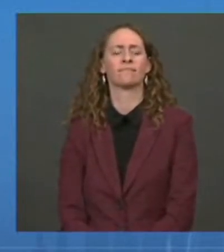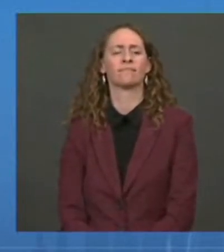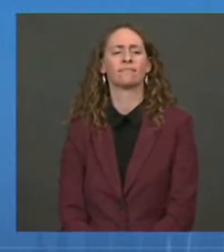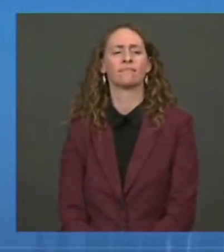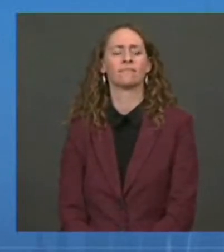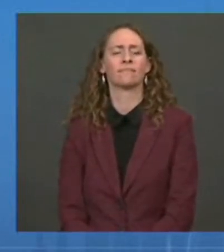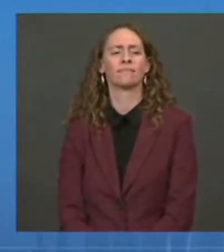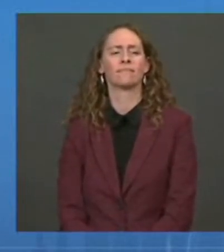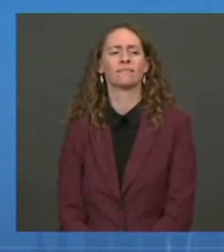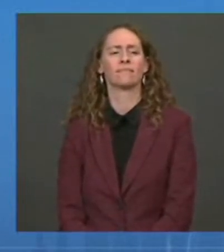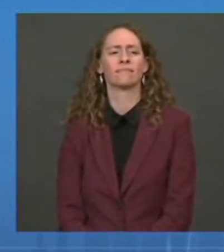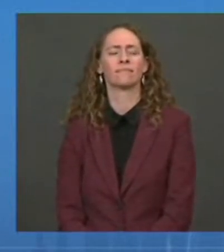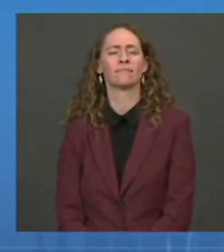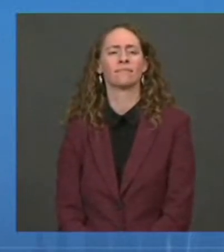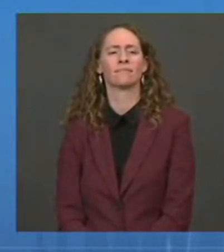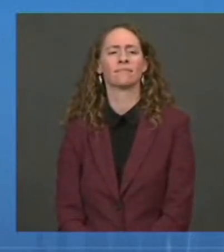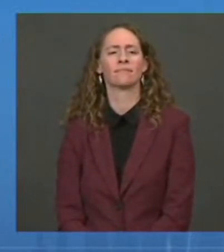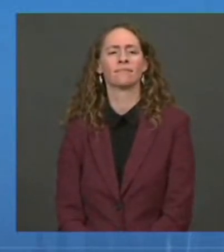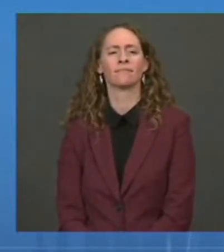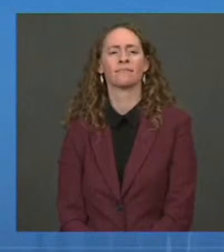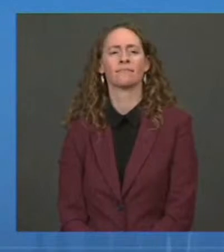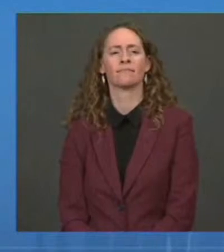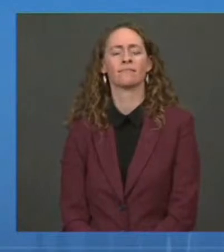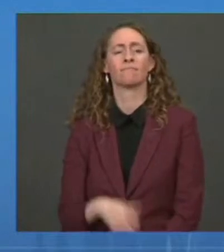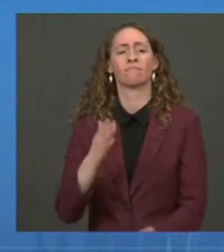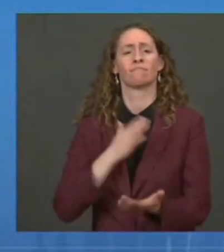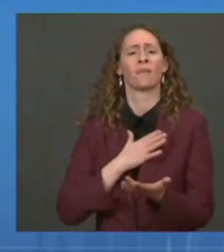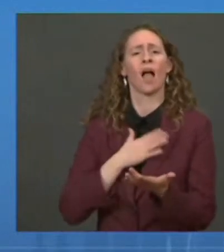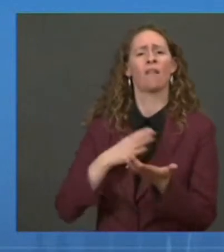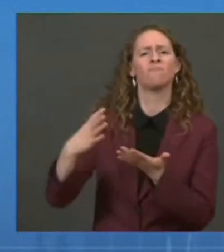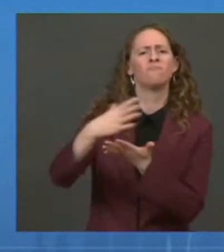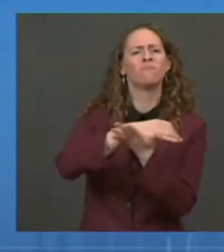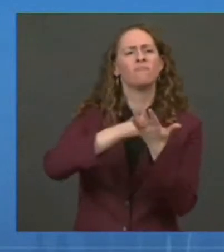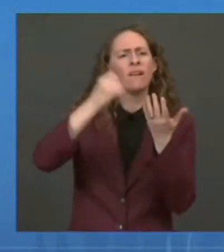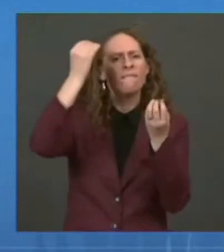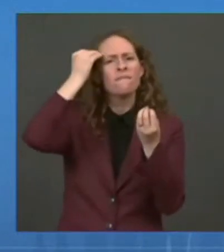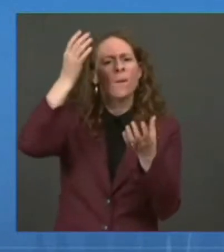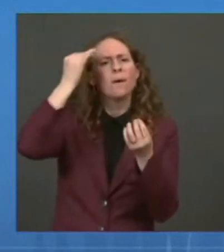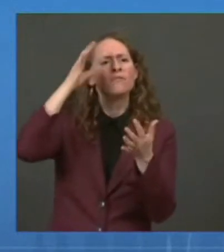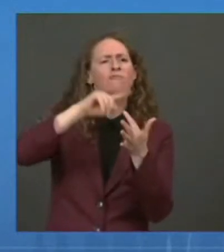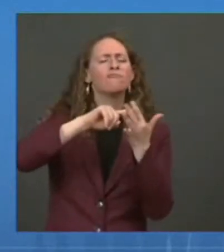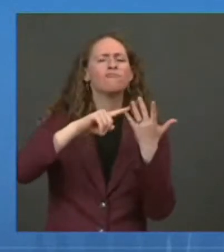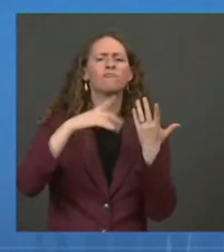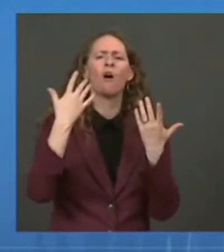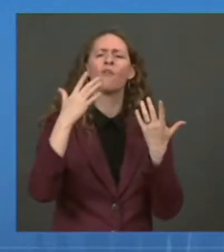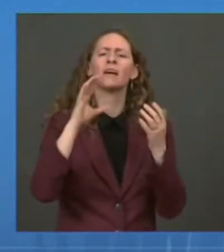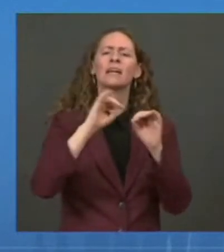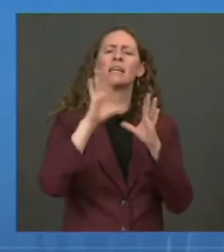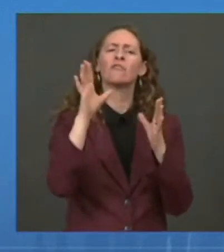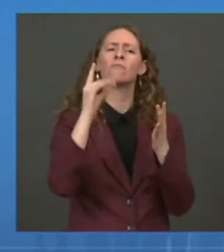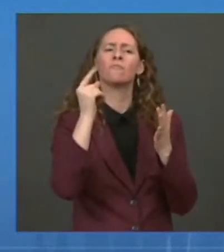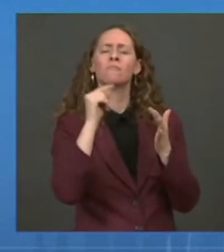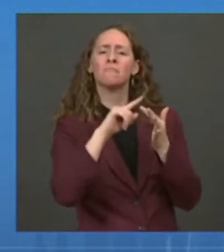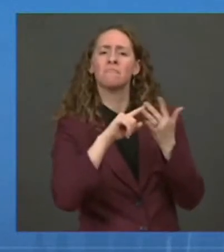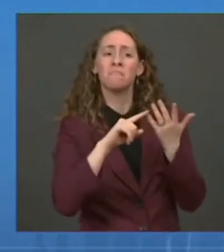GOING TO BE ACTUALLY AND BY THAT MEATHDATA I SHOWED YOU ON MY BRIEF PRESENTATION